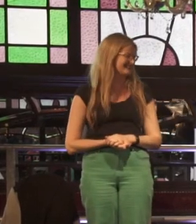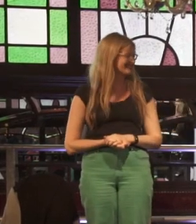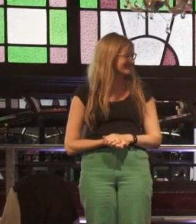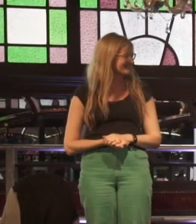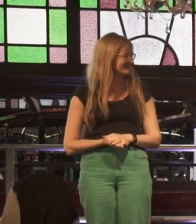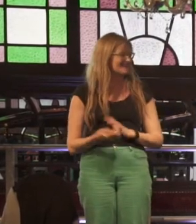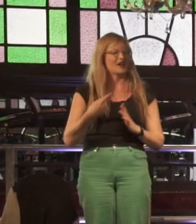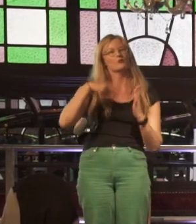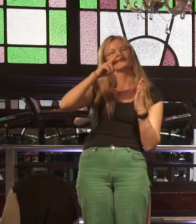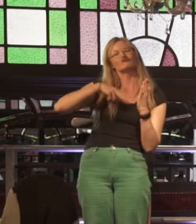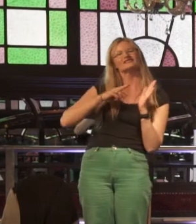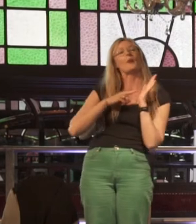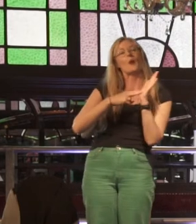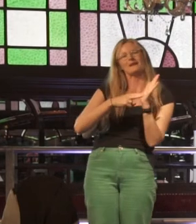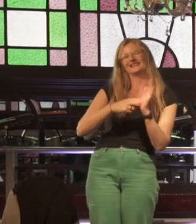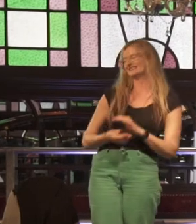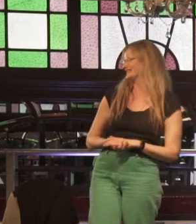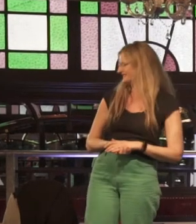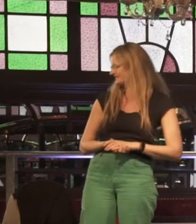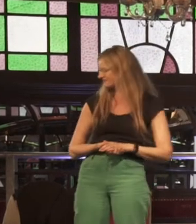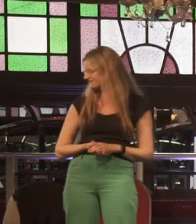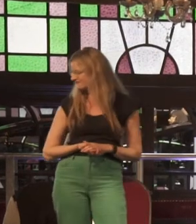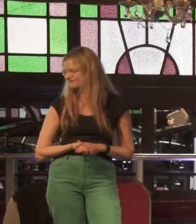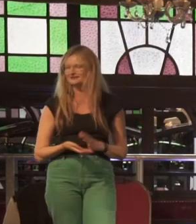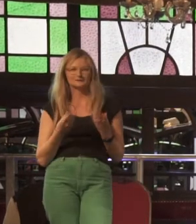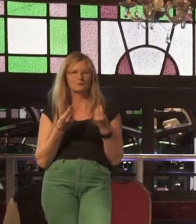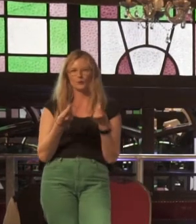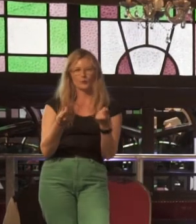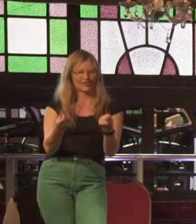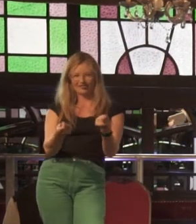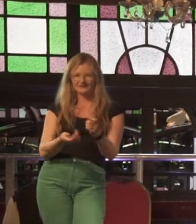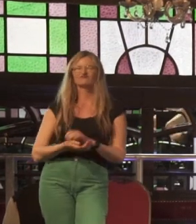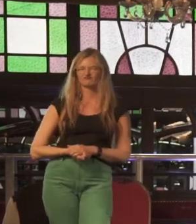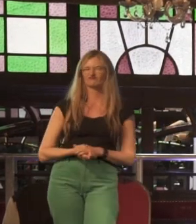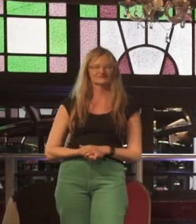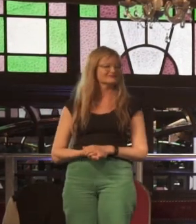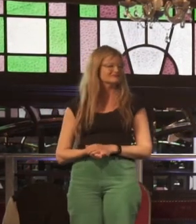I'll just read out the nominees in a really slick way. Okay. It's on the other page.